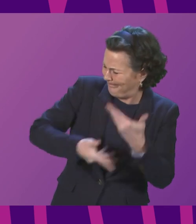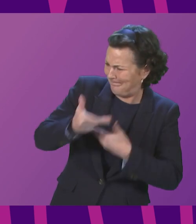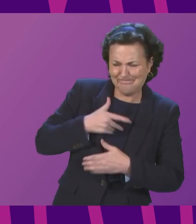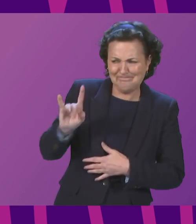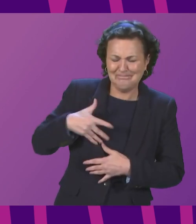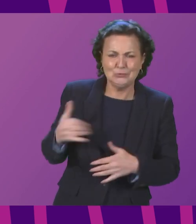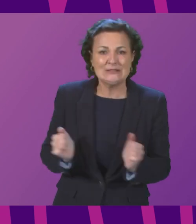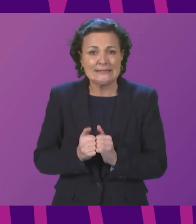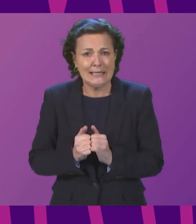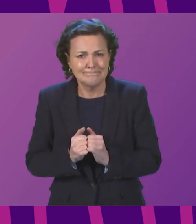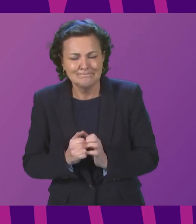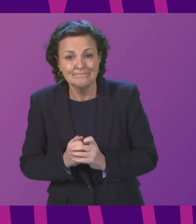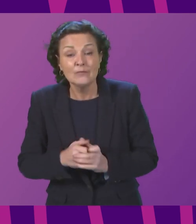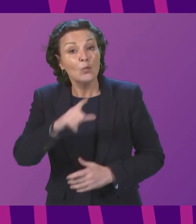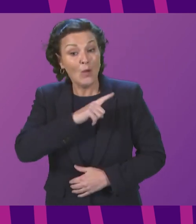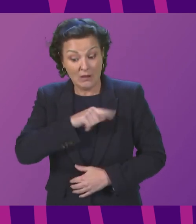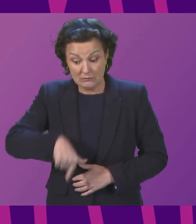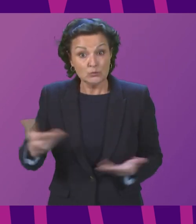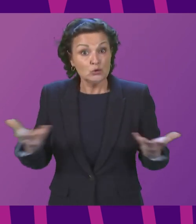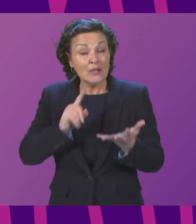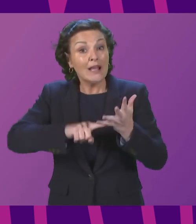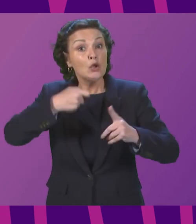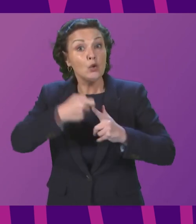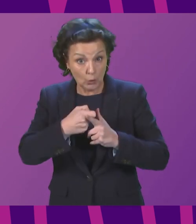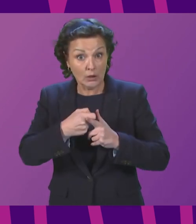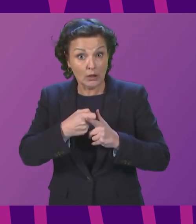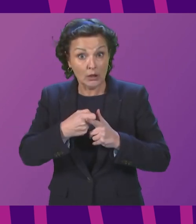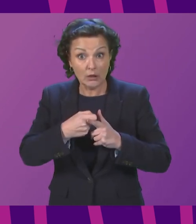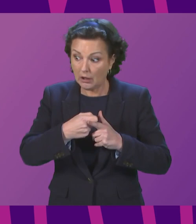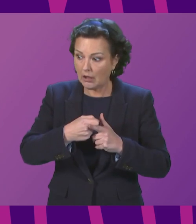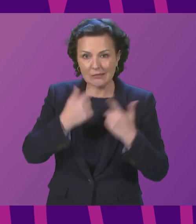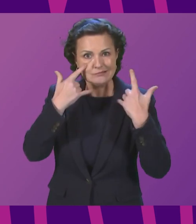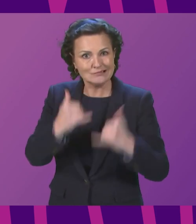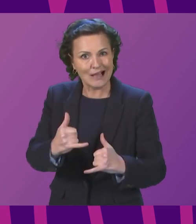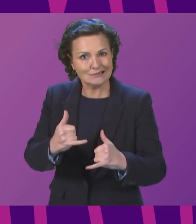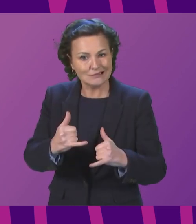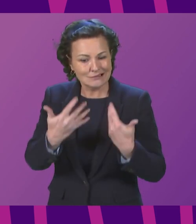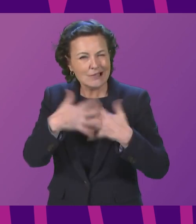today, Scotland’s allocated share in the UK’s testing network is about 50,000 tests